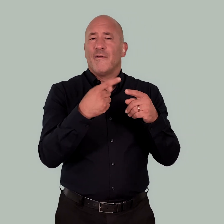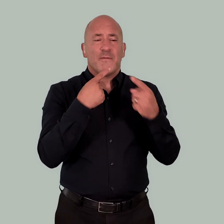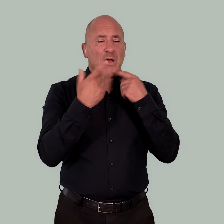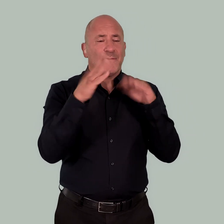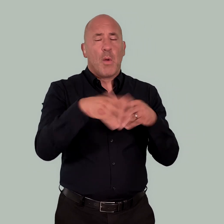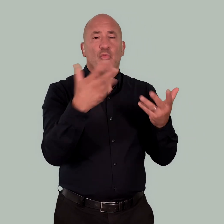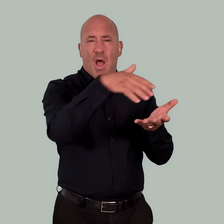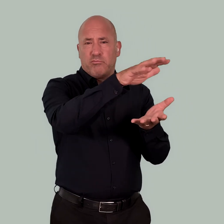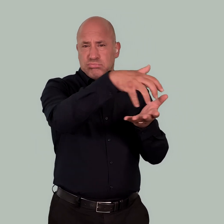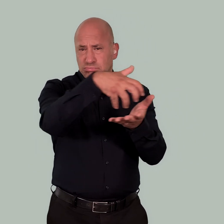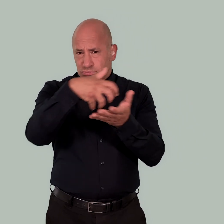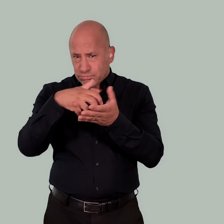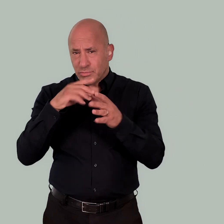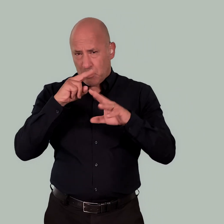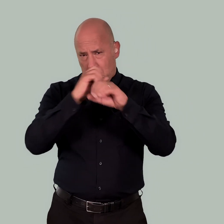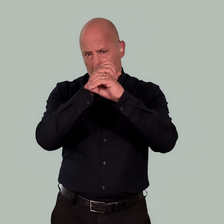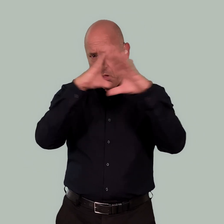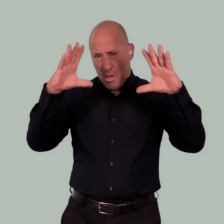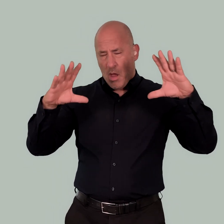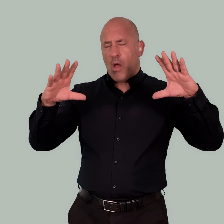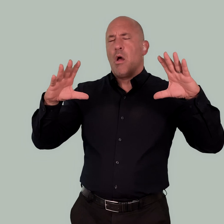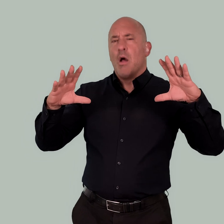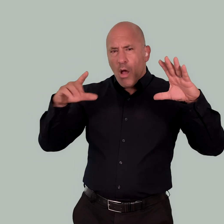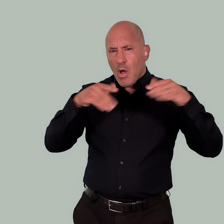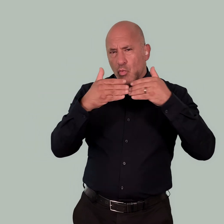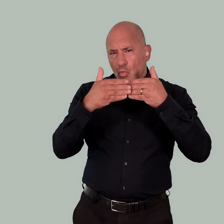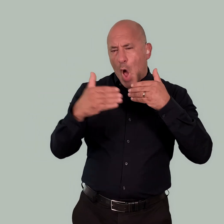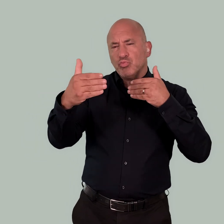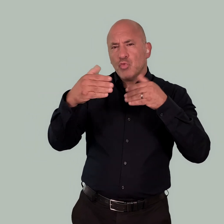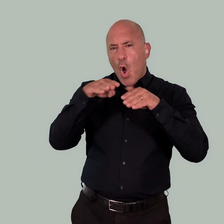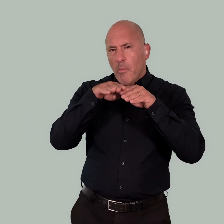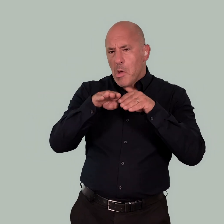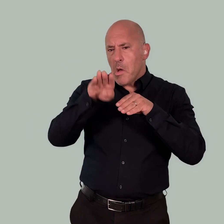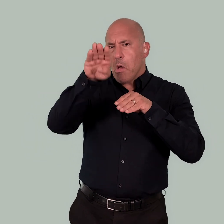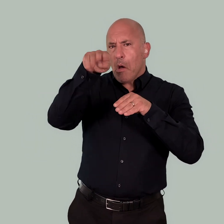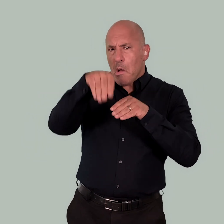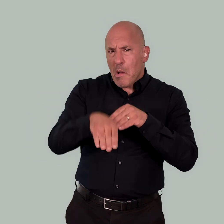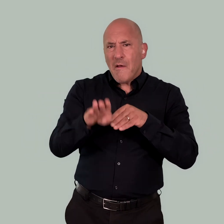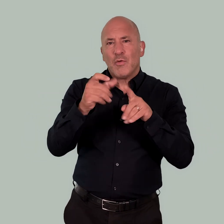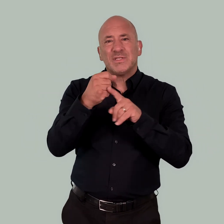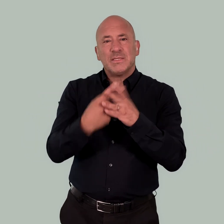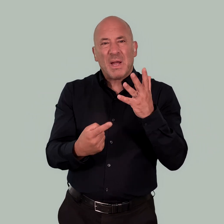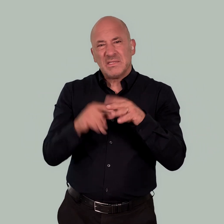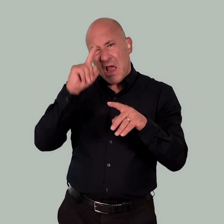to give a broad overview of longer-term trends in disability